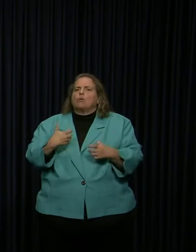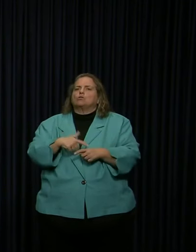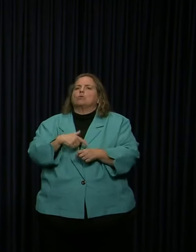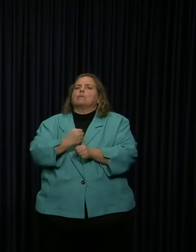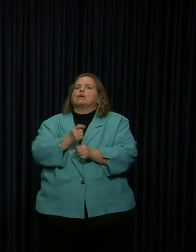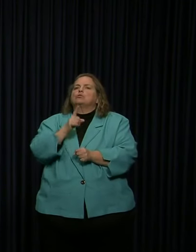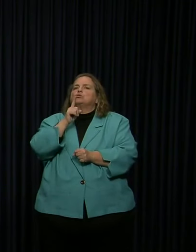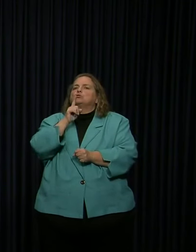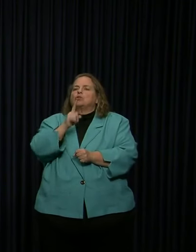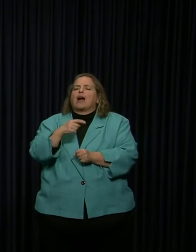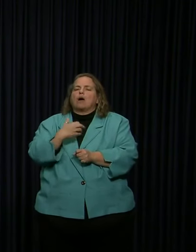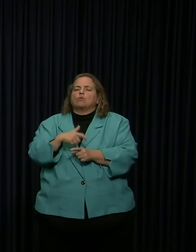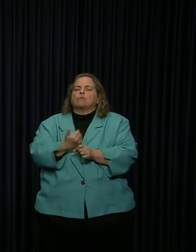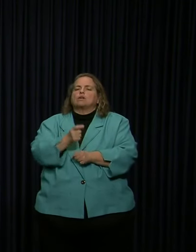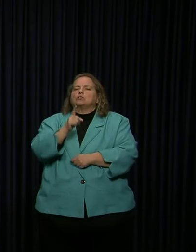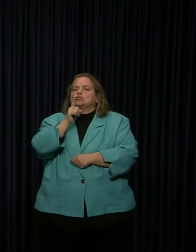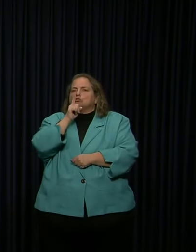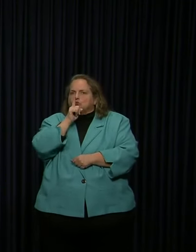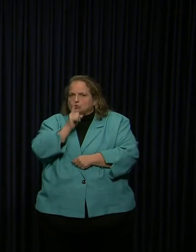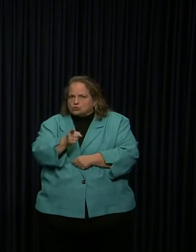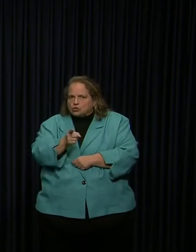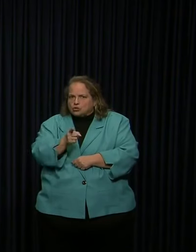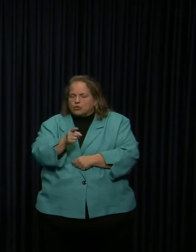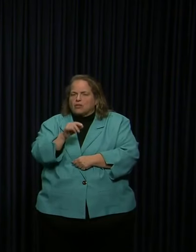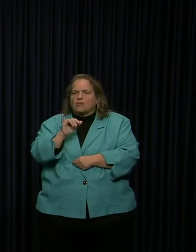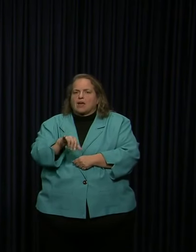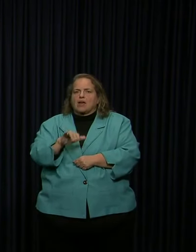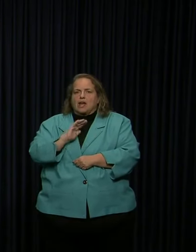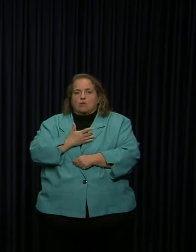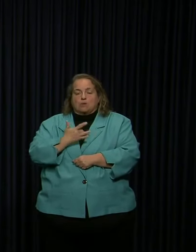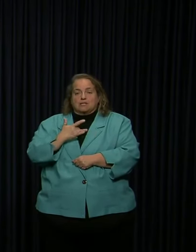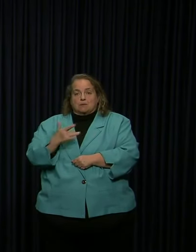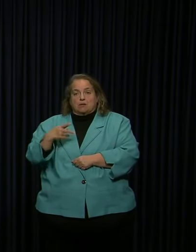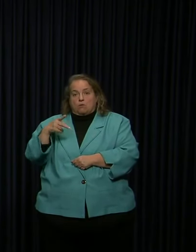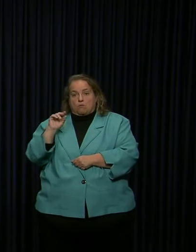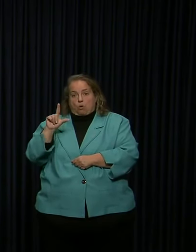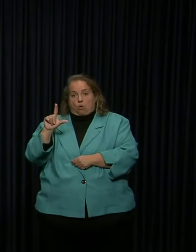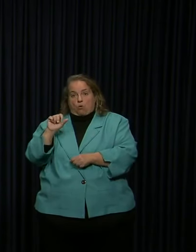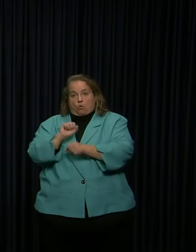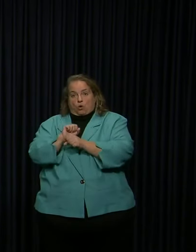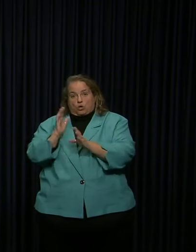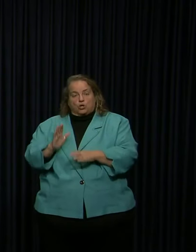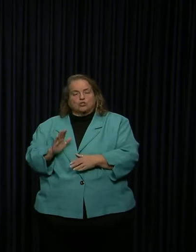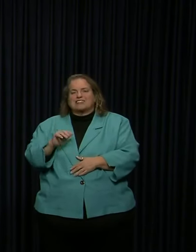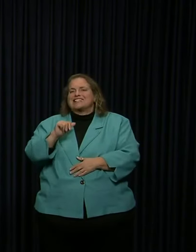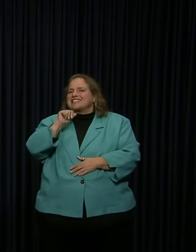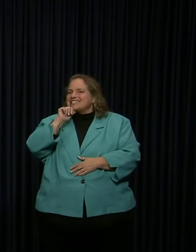ALONG RACIAL LINES. WE'VE GOT A GROUP THAT'S